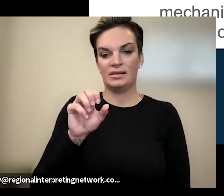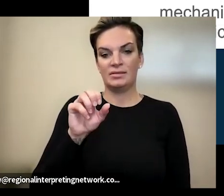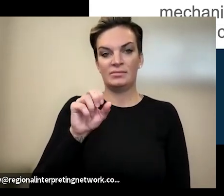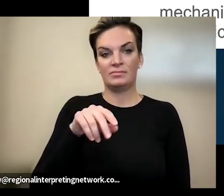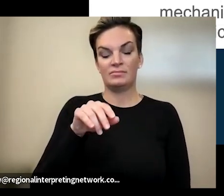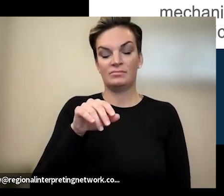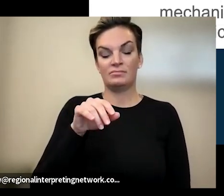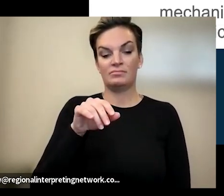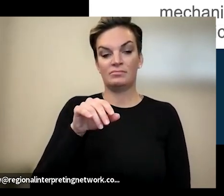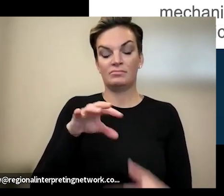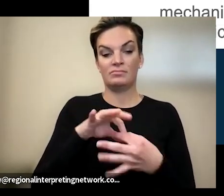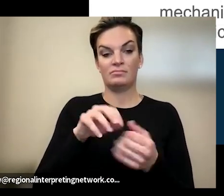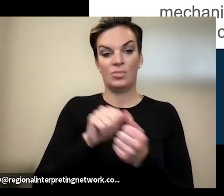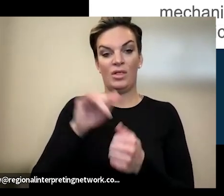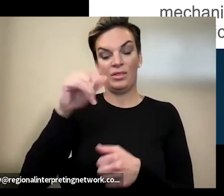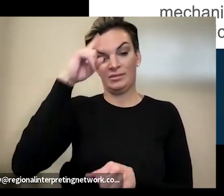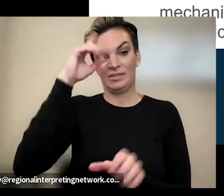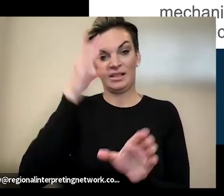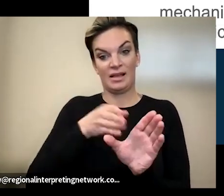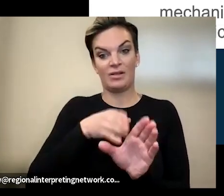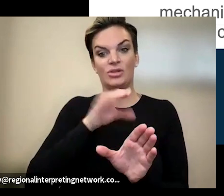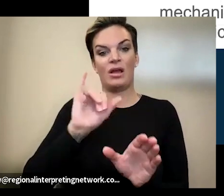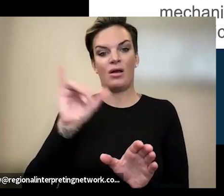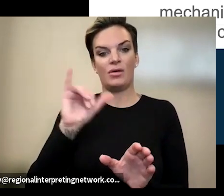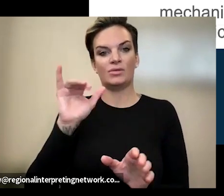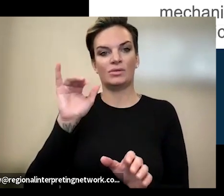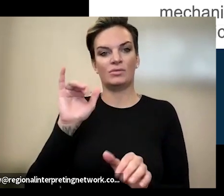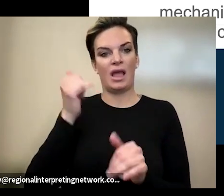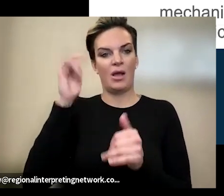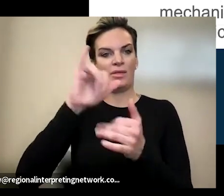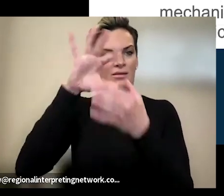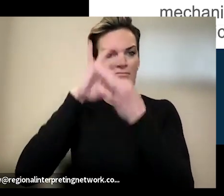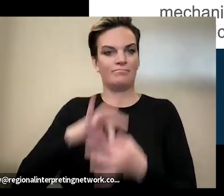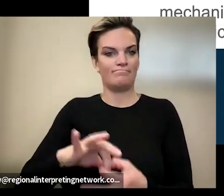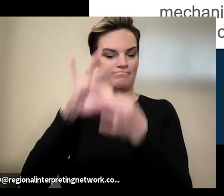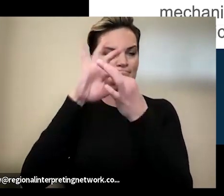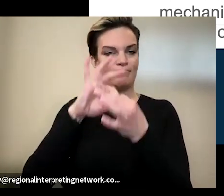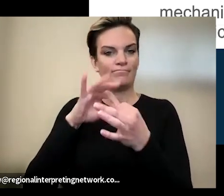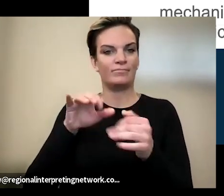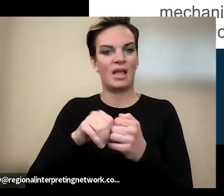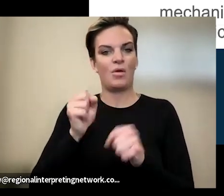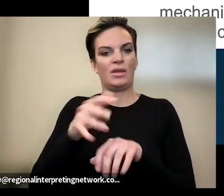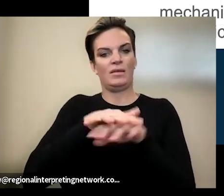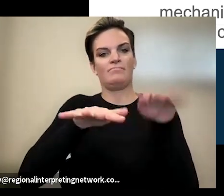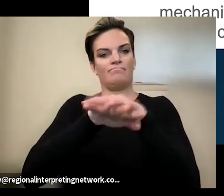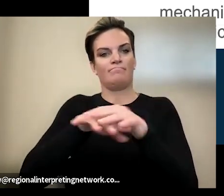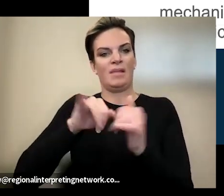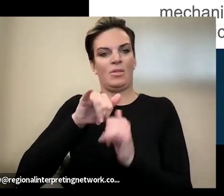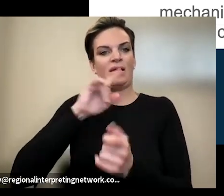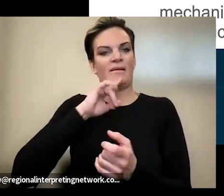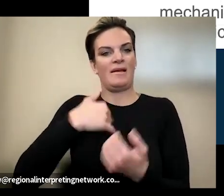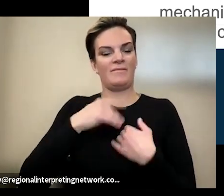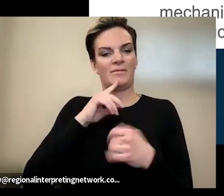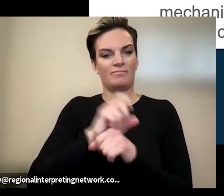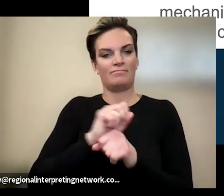approach that allows an opportunity to parse those links between neurological symptoms